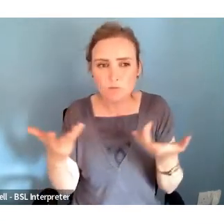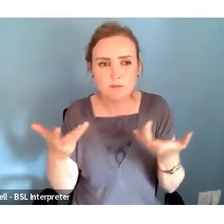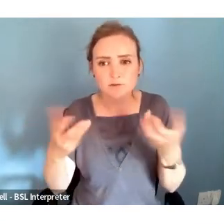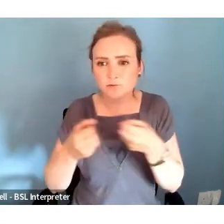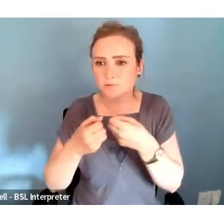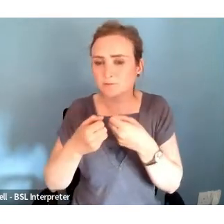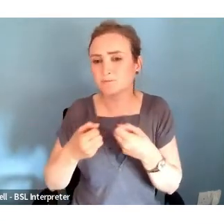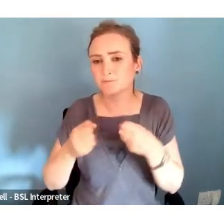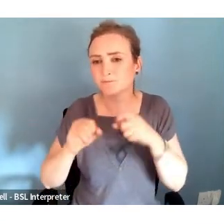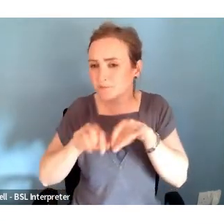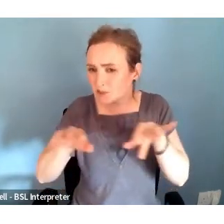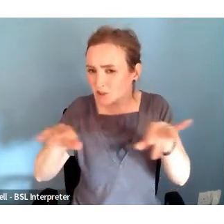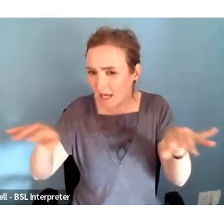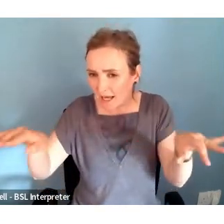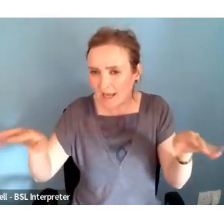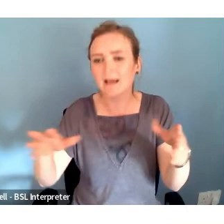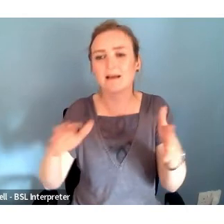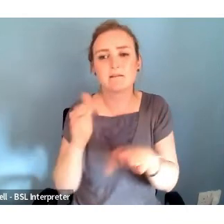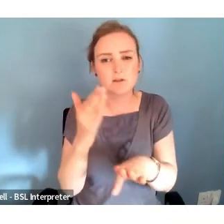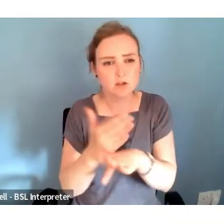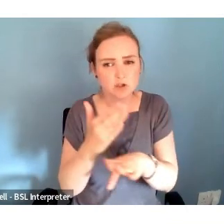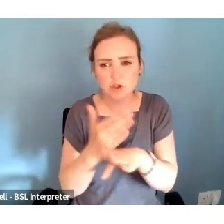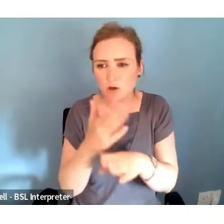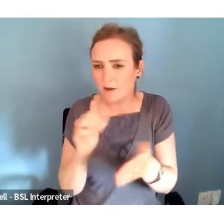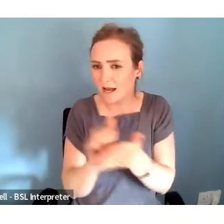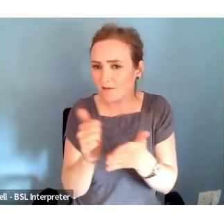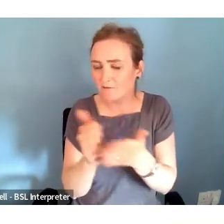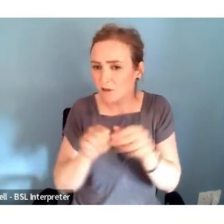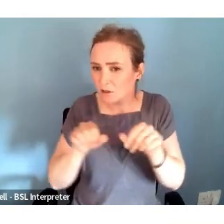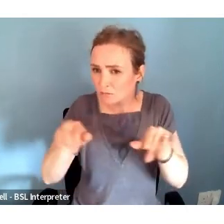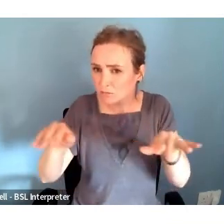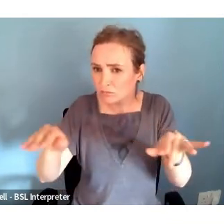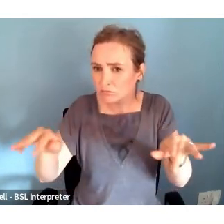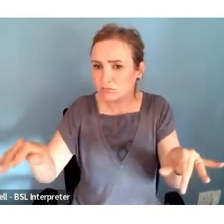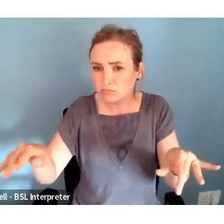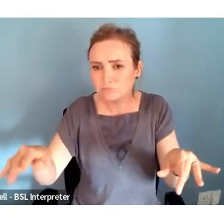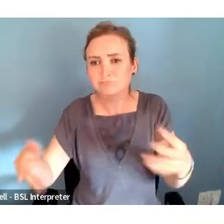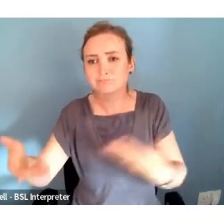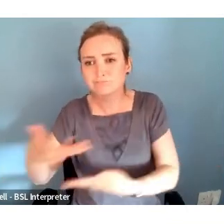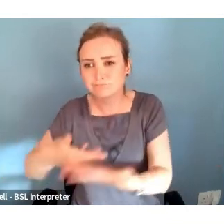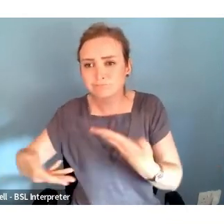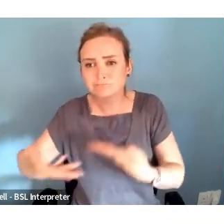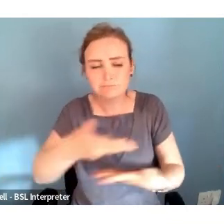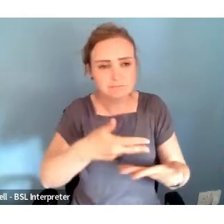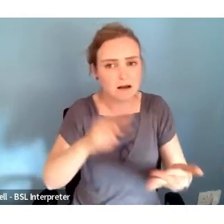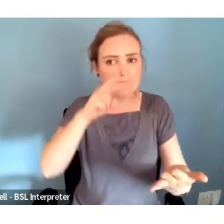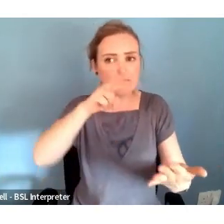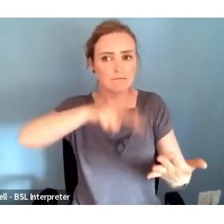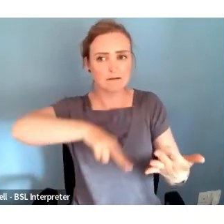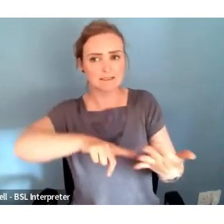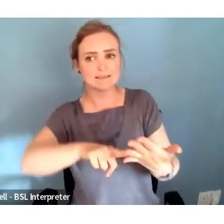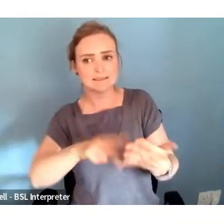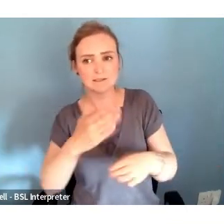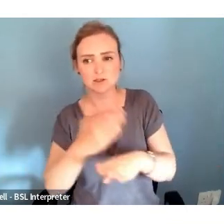into those types of organisations. That is really effective